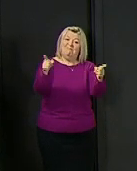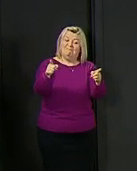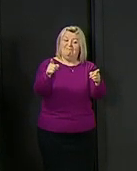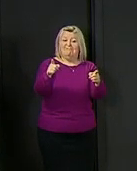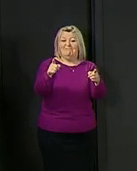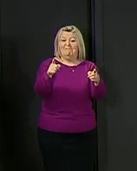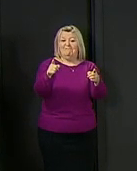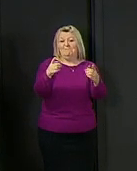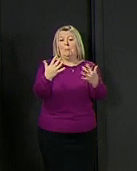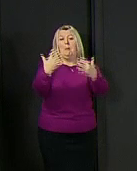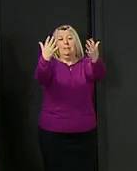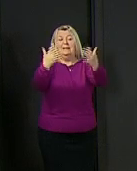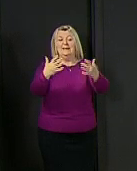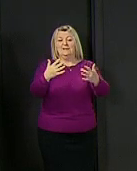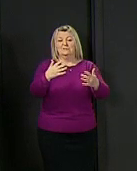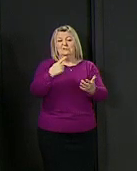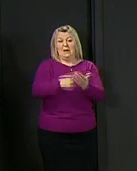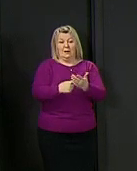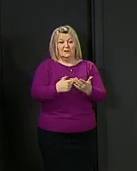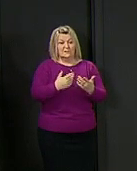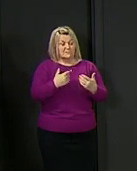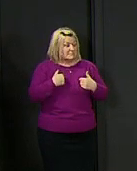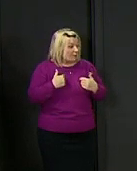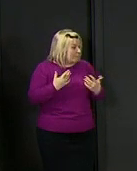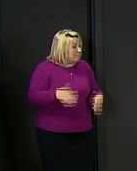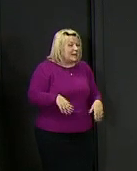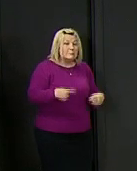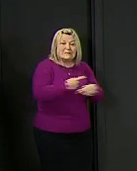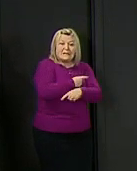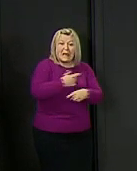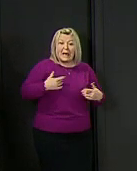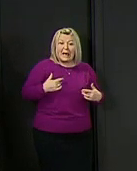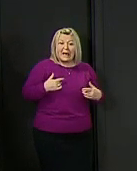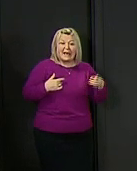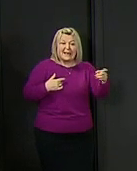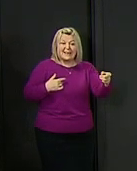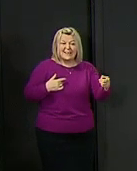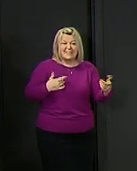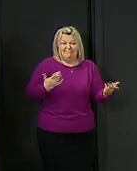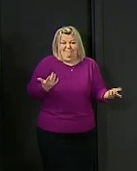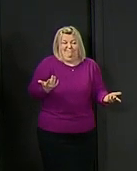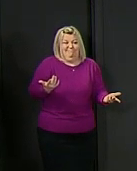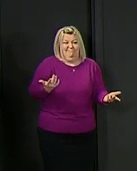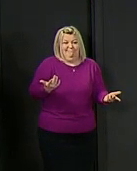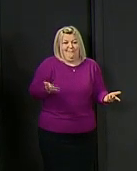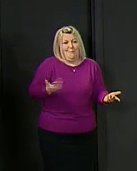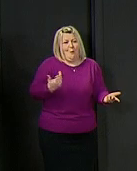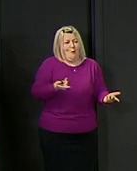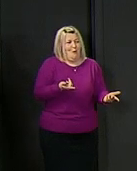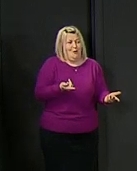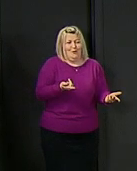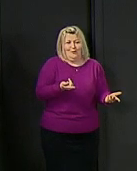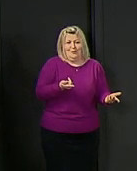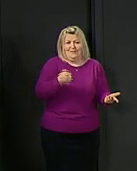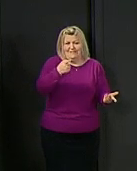add to this fiasco. It was fairly obvious from the instant that story appeared that